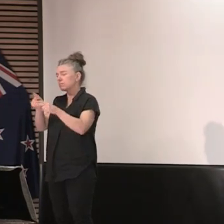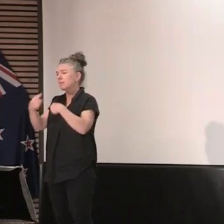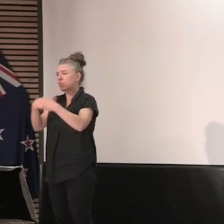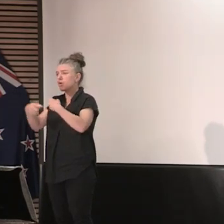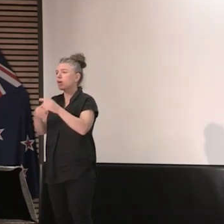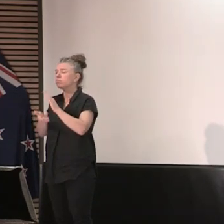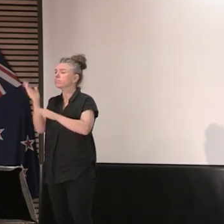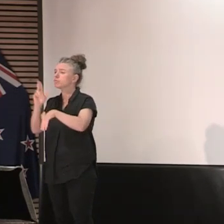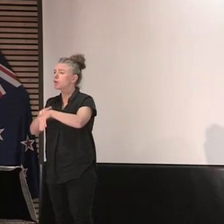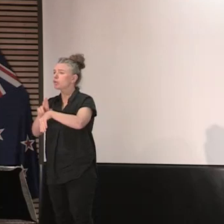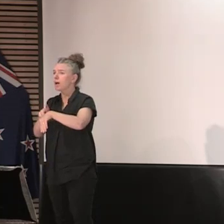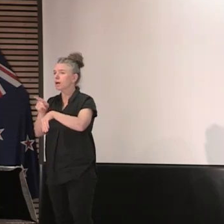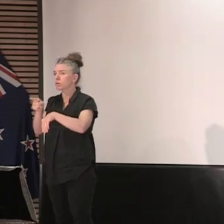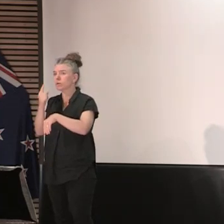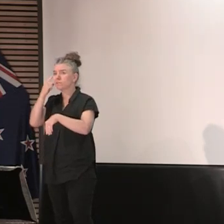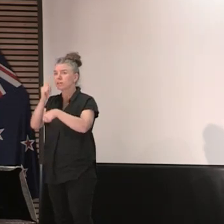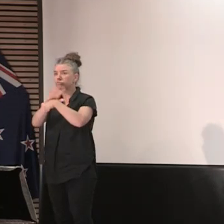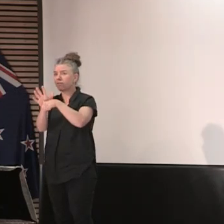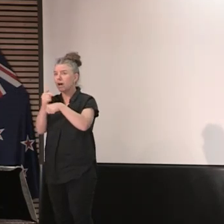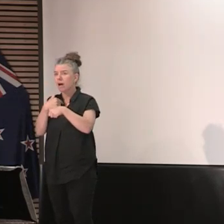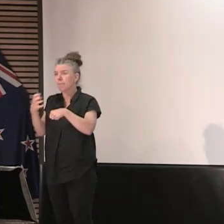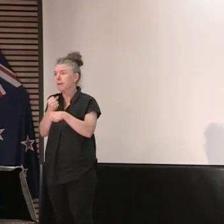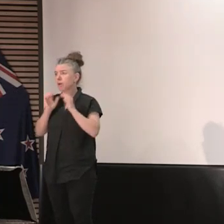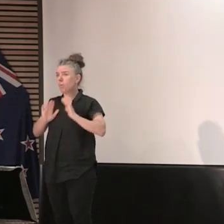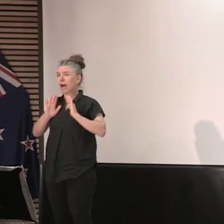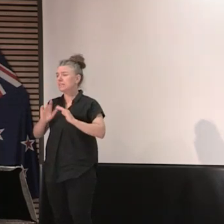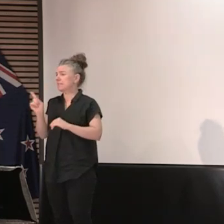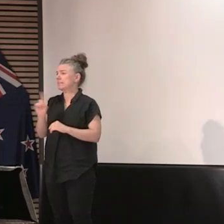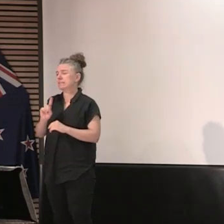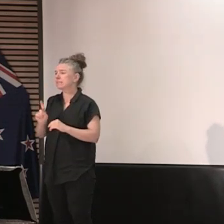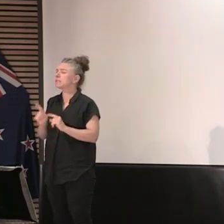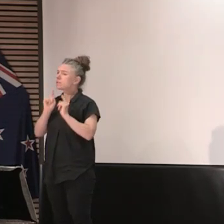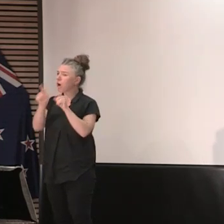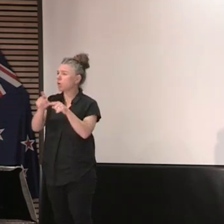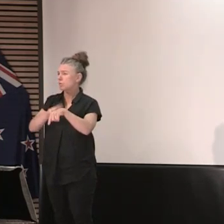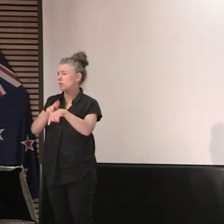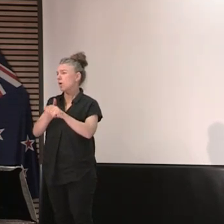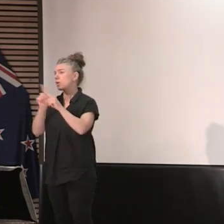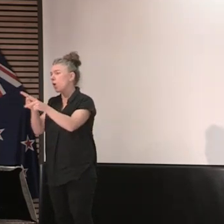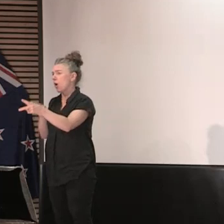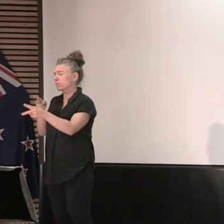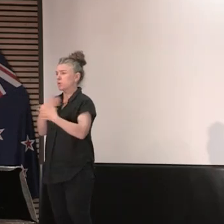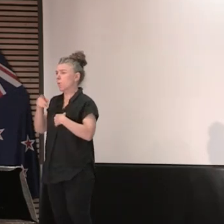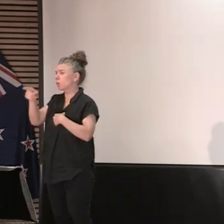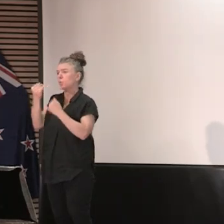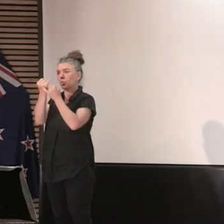. need and not delaying care so. that they end up being worse. . off. So all I have to say.